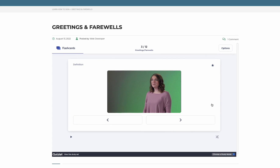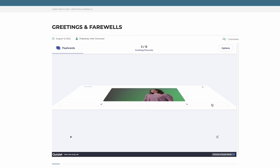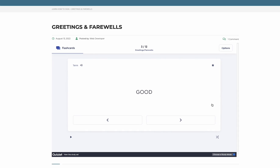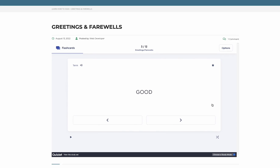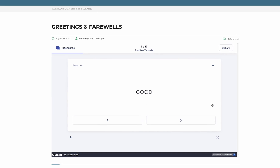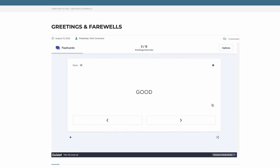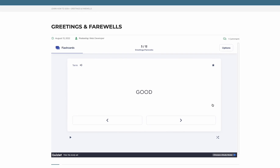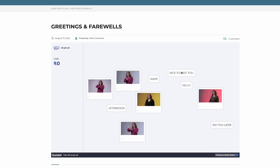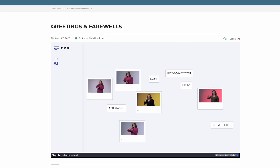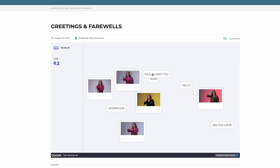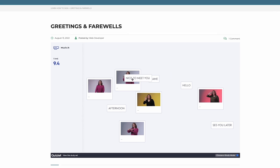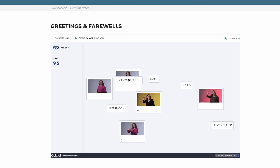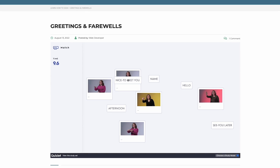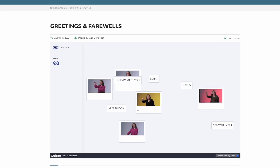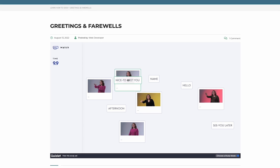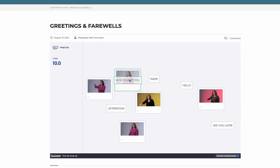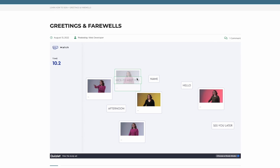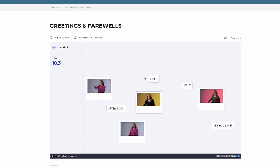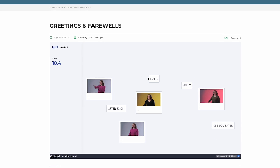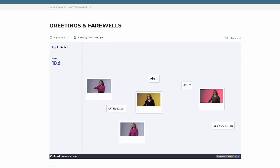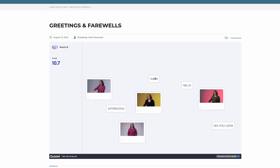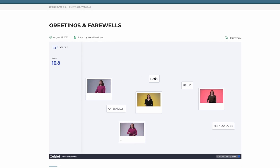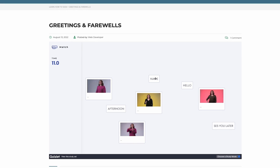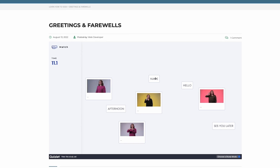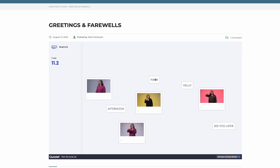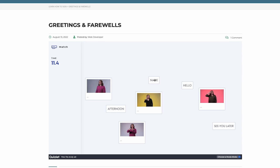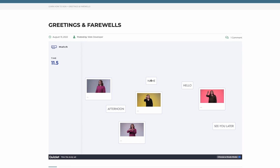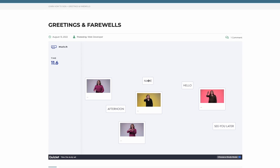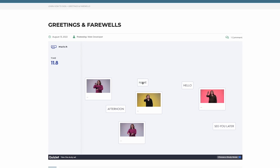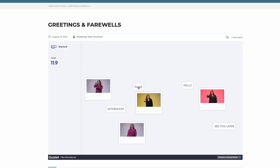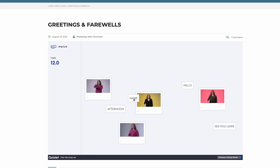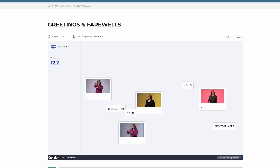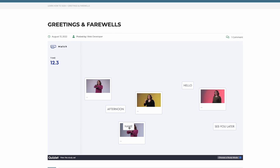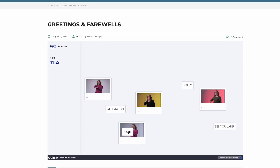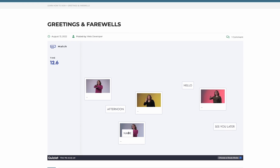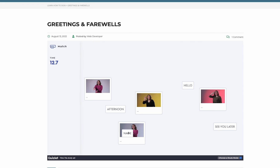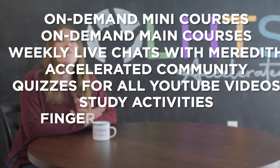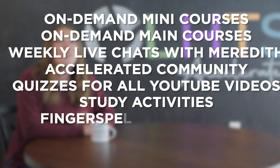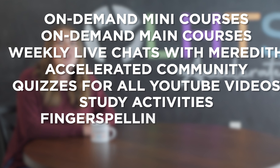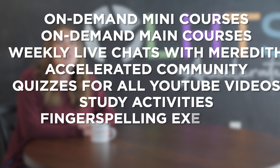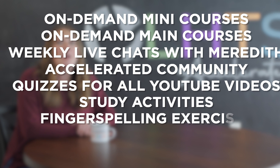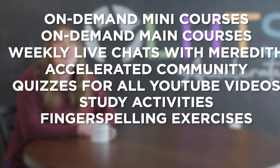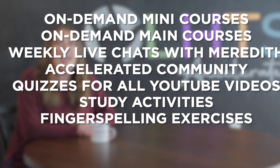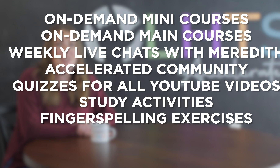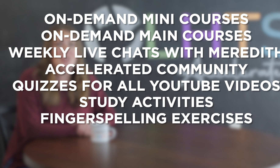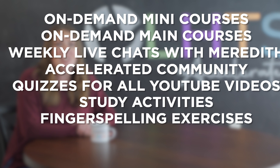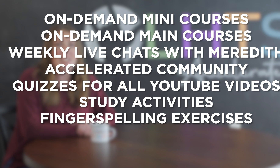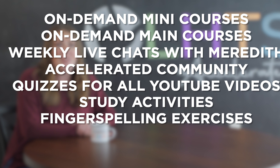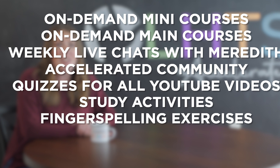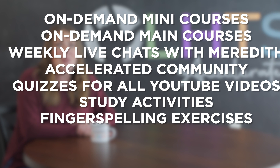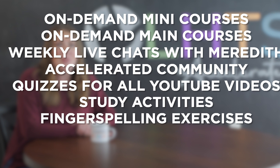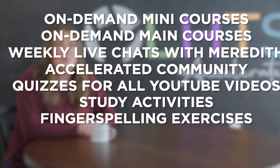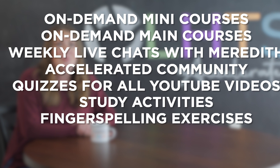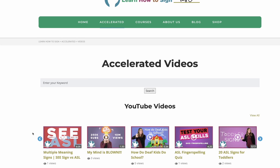important part of retention; this is a new and fun way to do just that. Fingerspelling exercise videos,